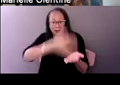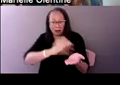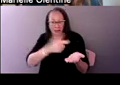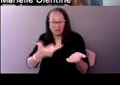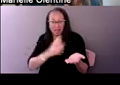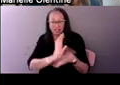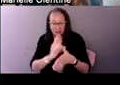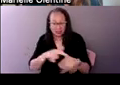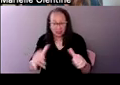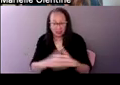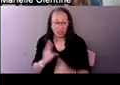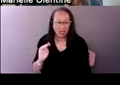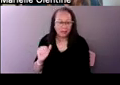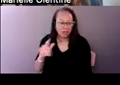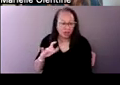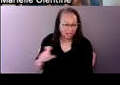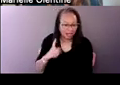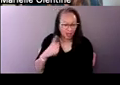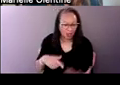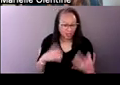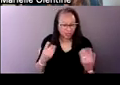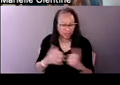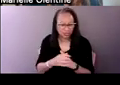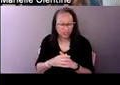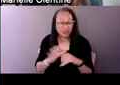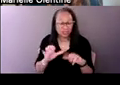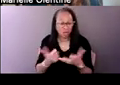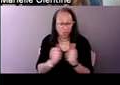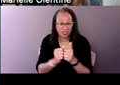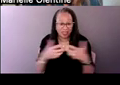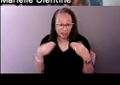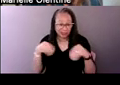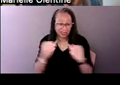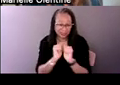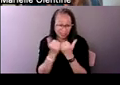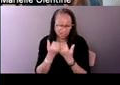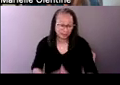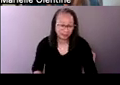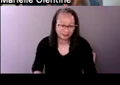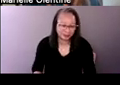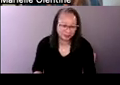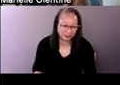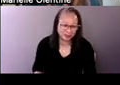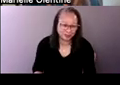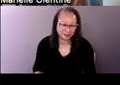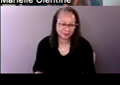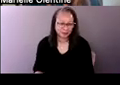the festival landscape, programmers, industry and other longer-term relationships, all the things that we talked about earlier, finding your tribe,